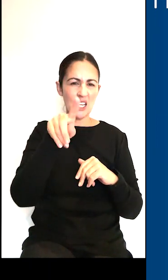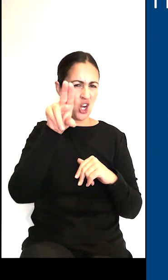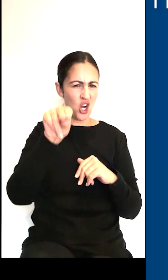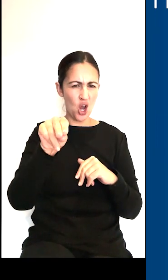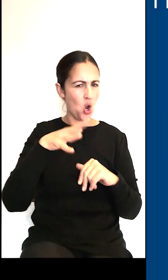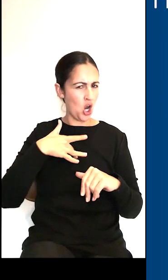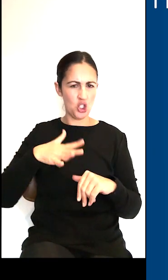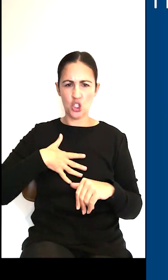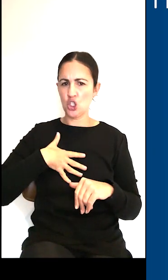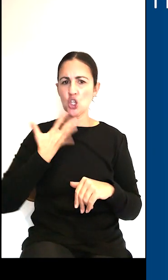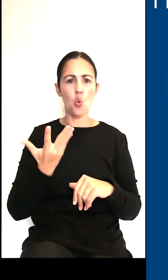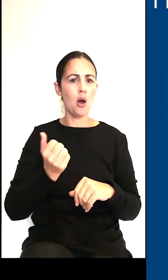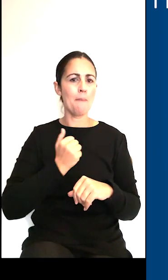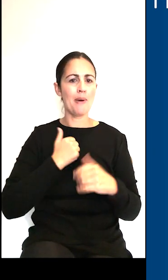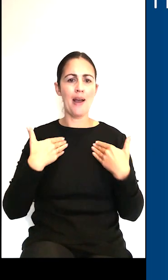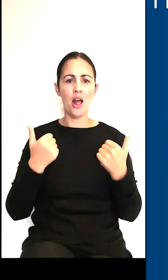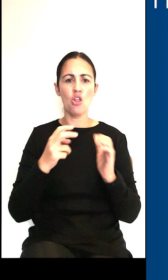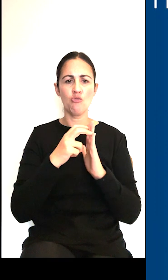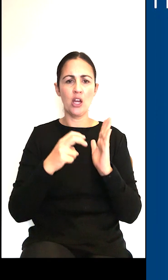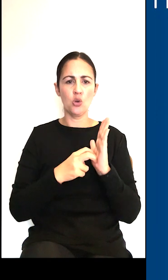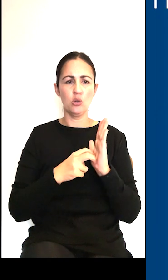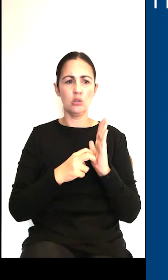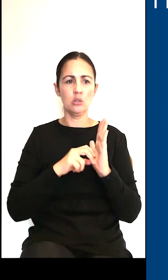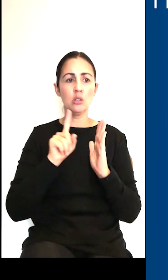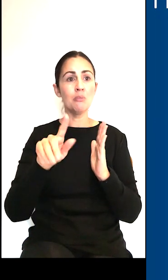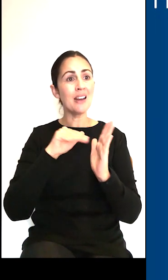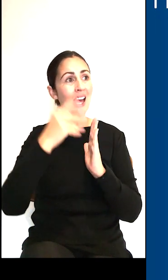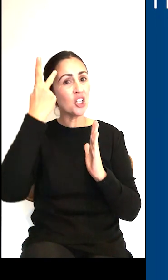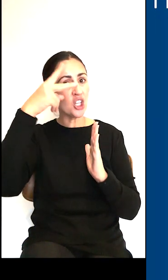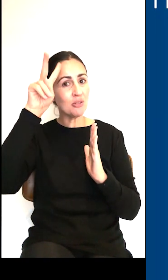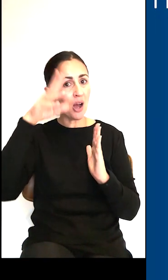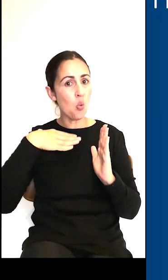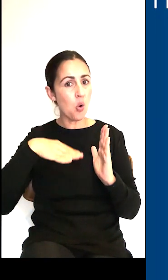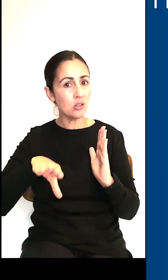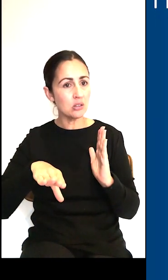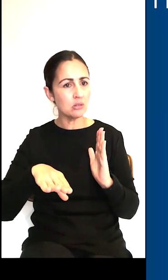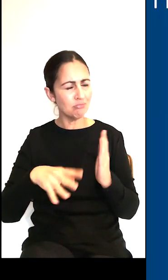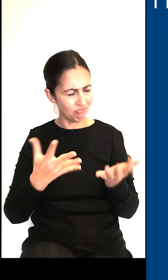or if you do want to generate a My Health Record for you or the person you care for, you absolutely still can do that.